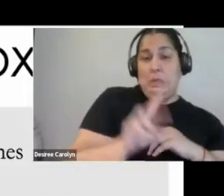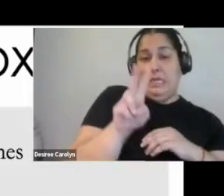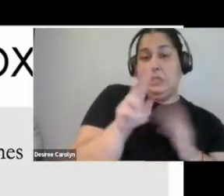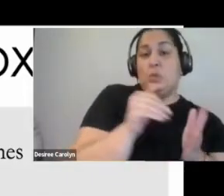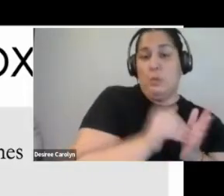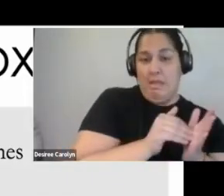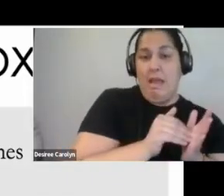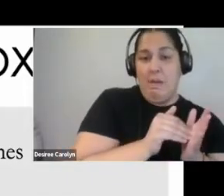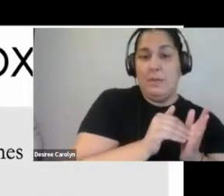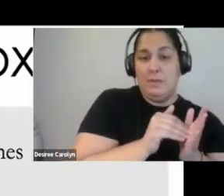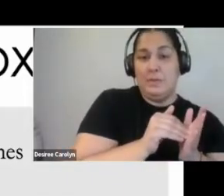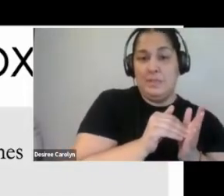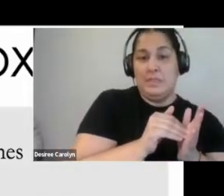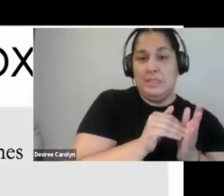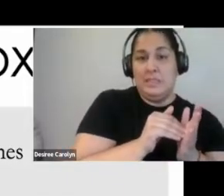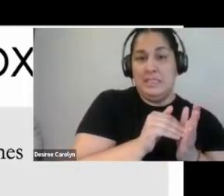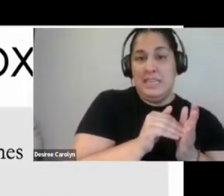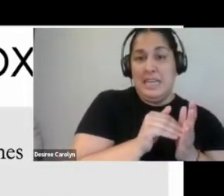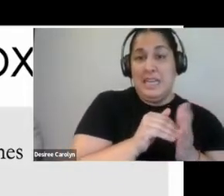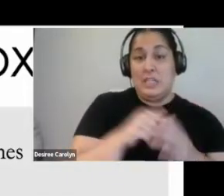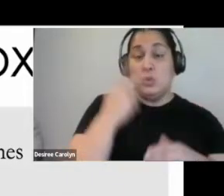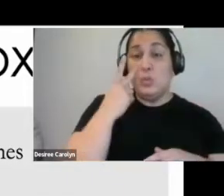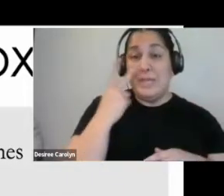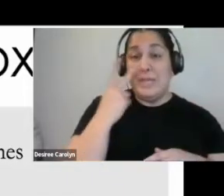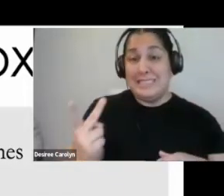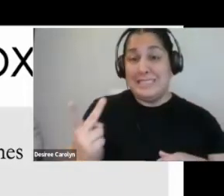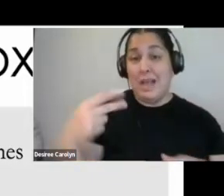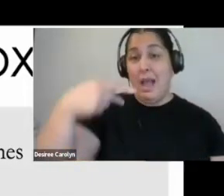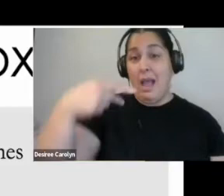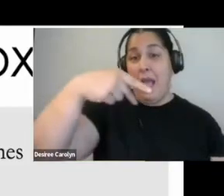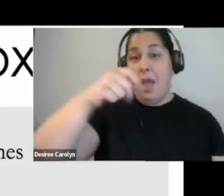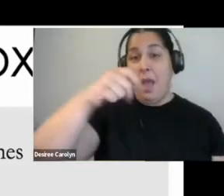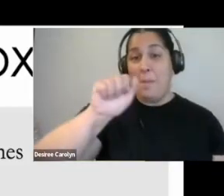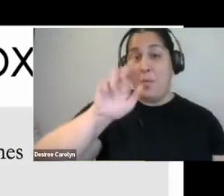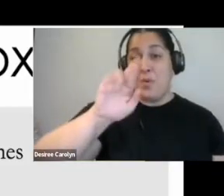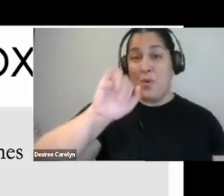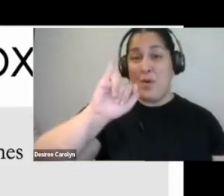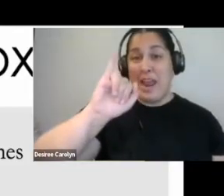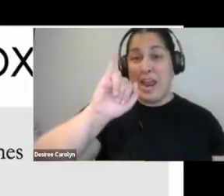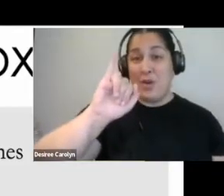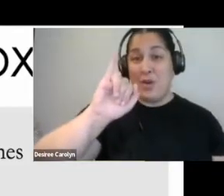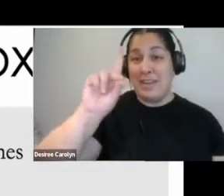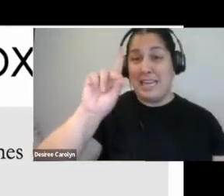in prairie dog owners in Wisconsin which has nothing to do with monkeys, and so this is